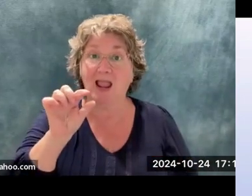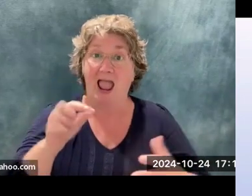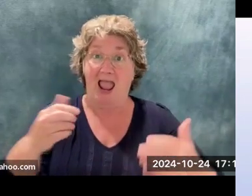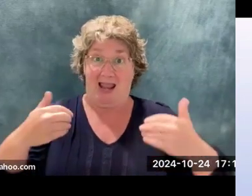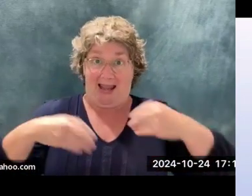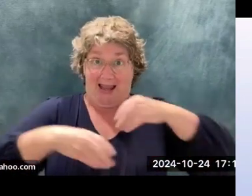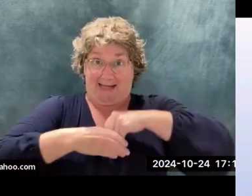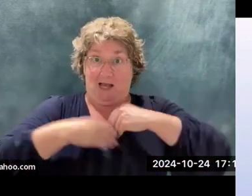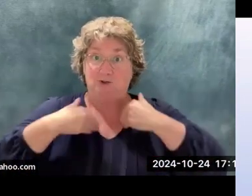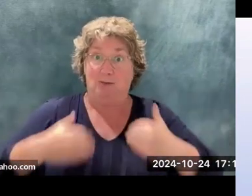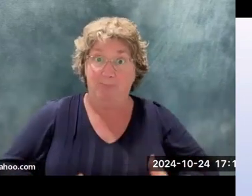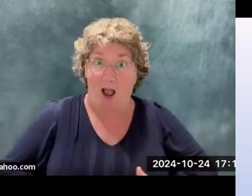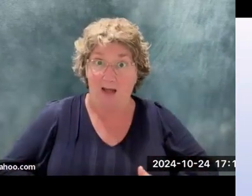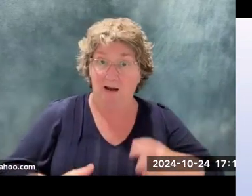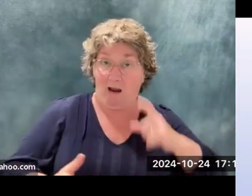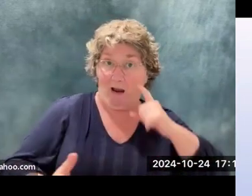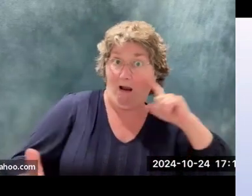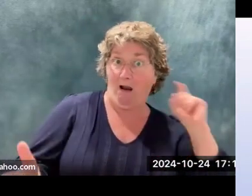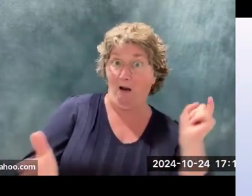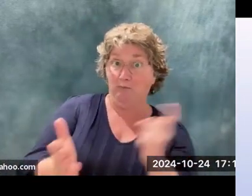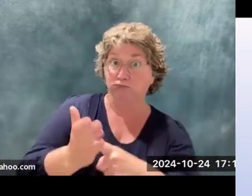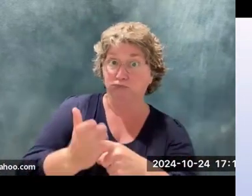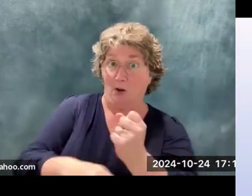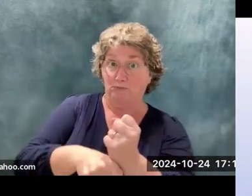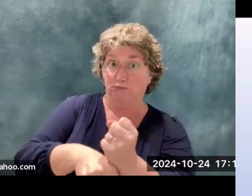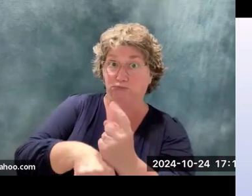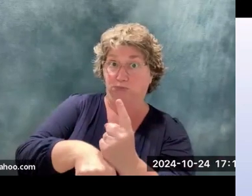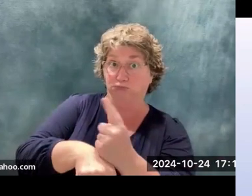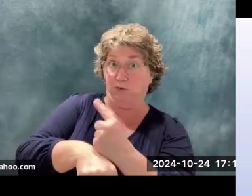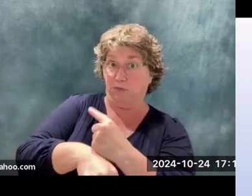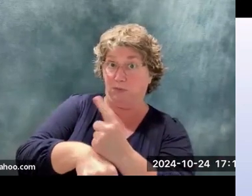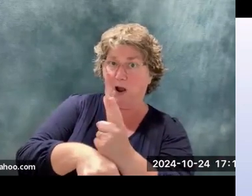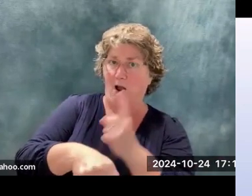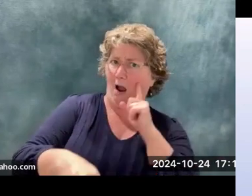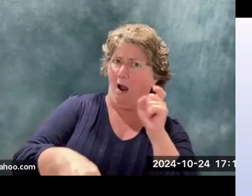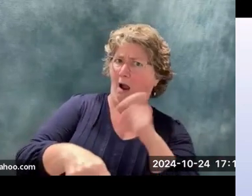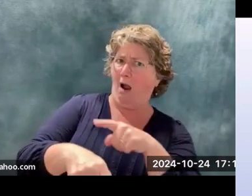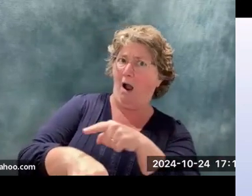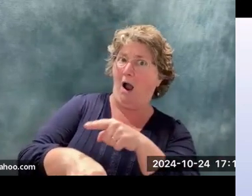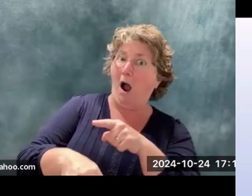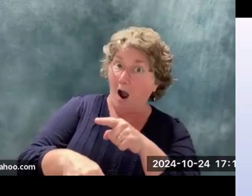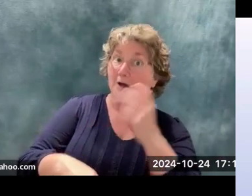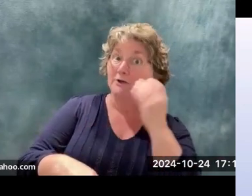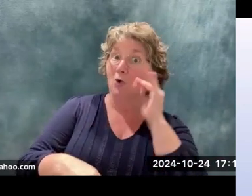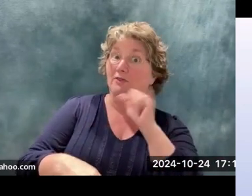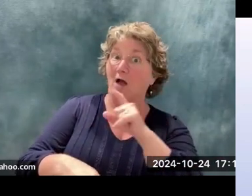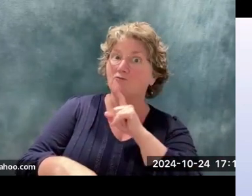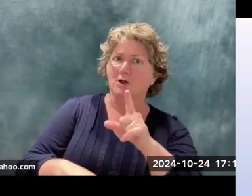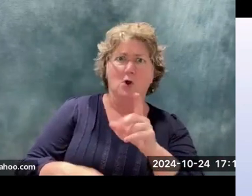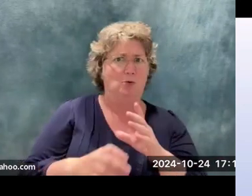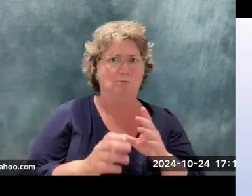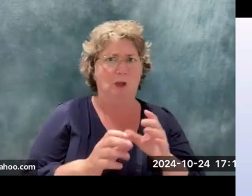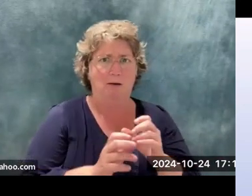And so if the real virus shows up, not sort of the spike protein alone,